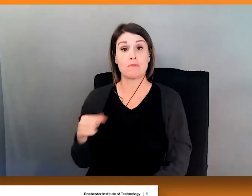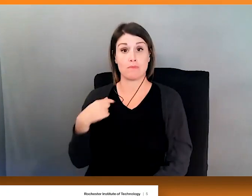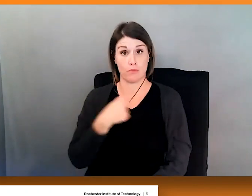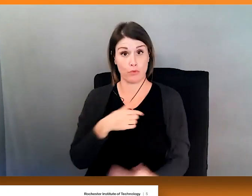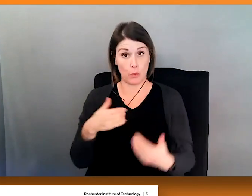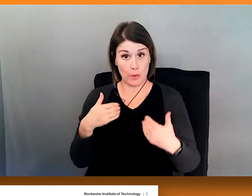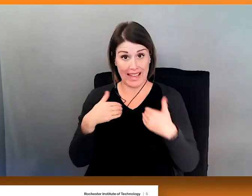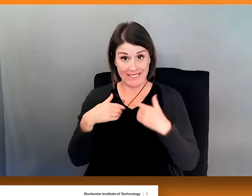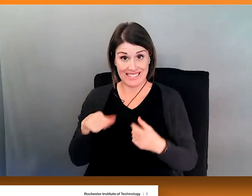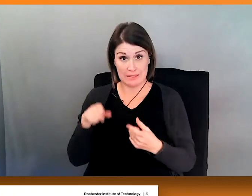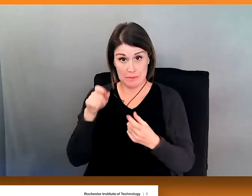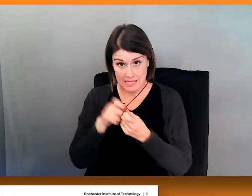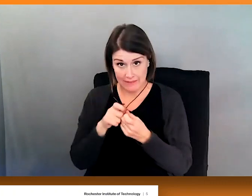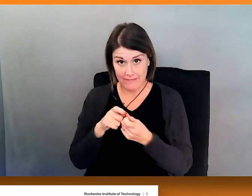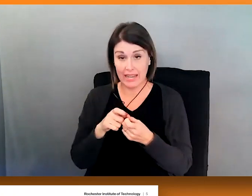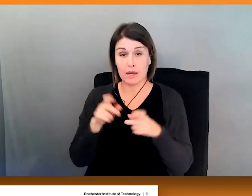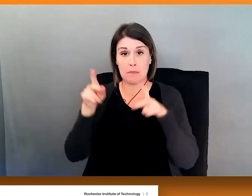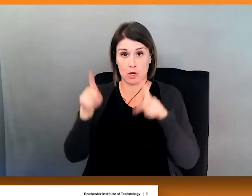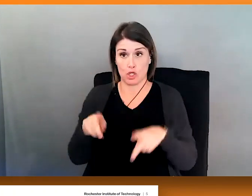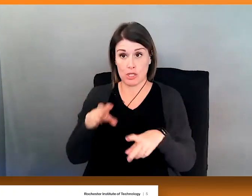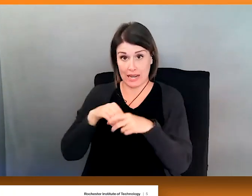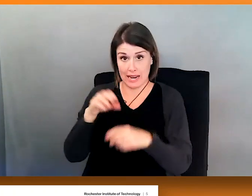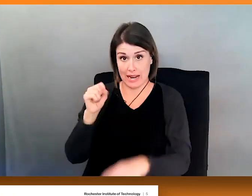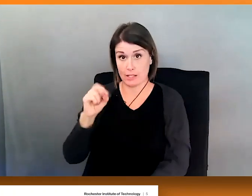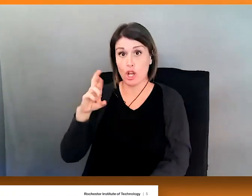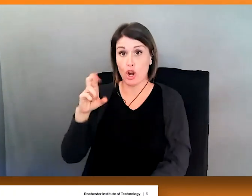in Sponsored Research Services,